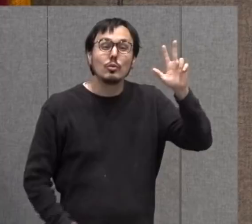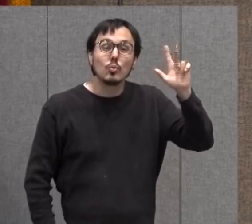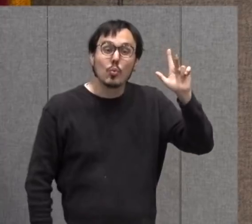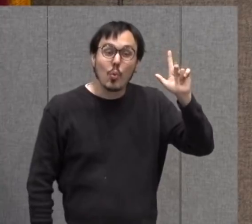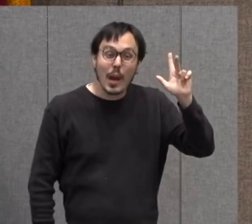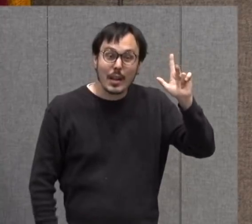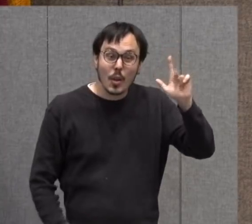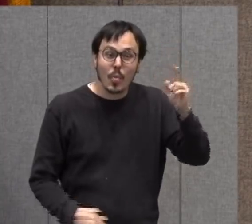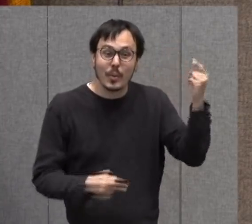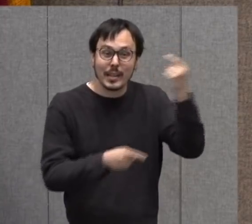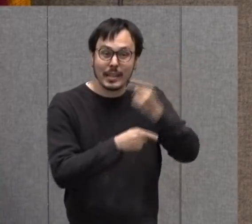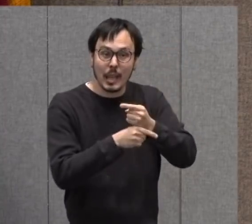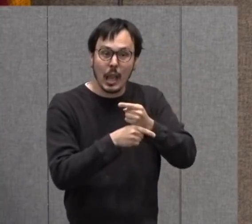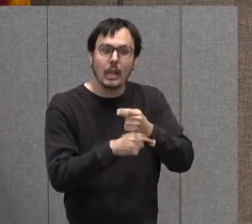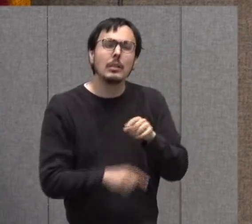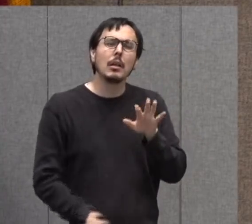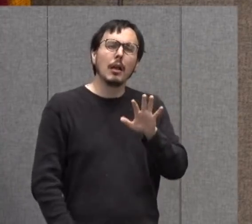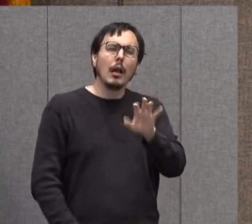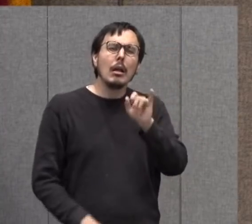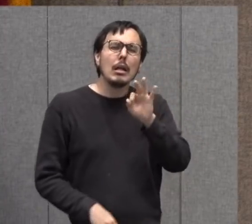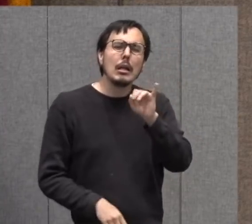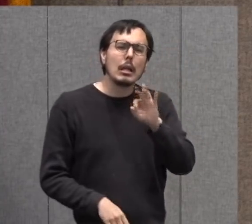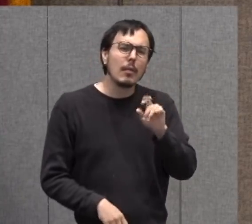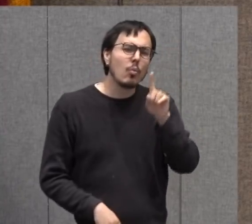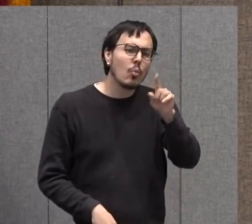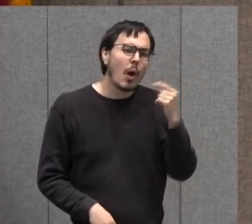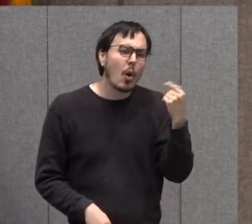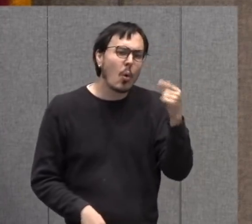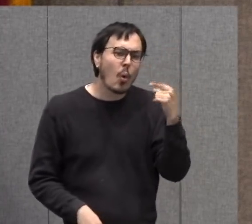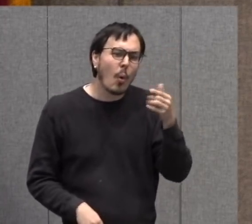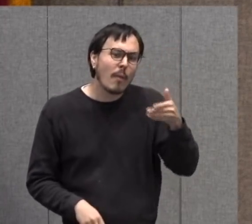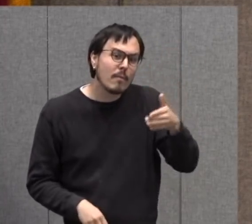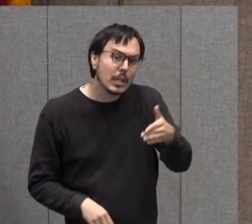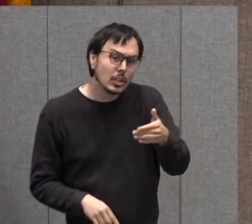If a goldfish bowl were big enough for a million goldfish,